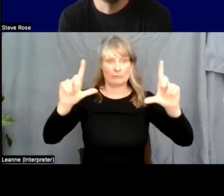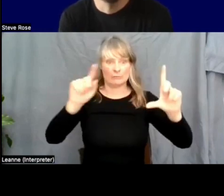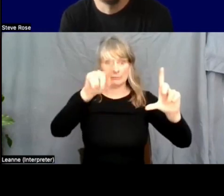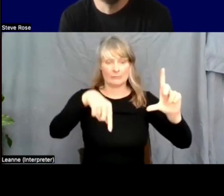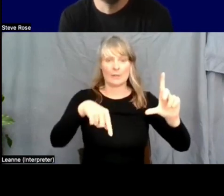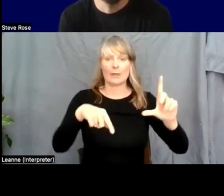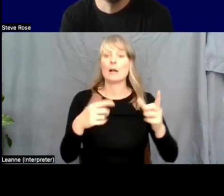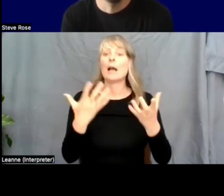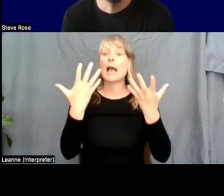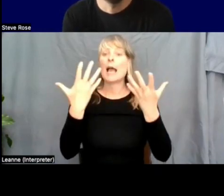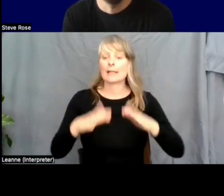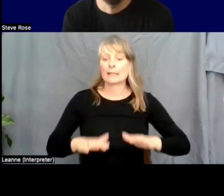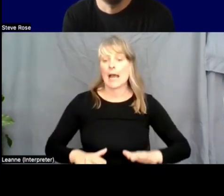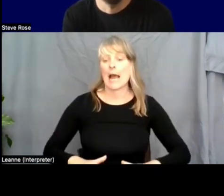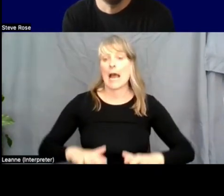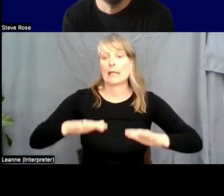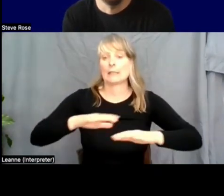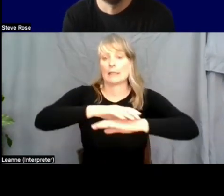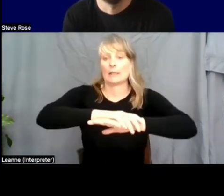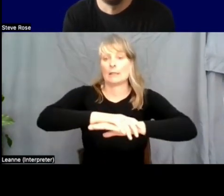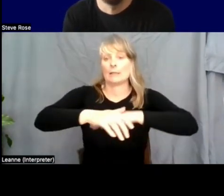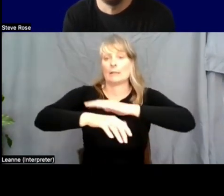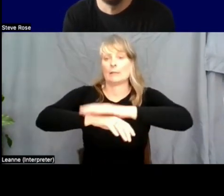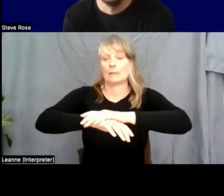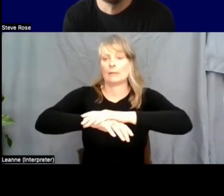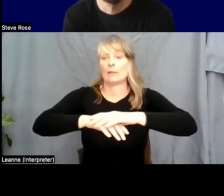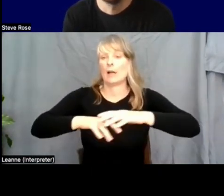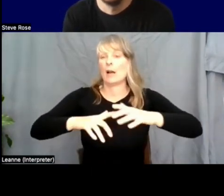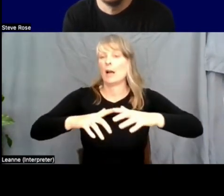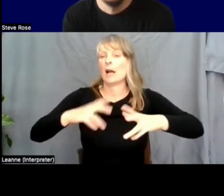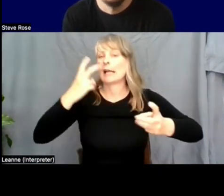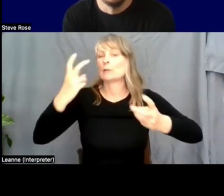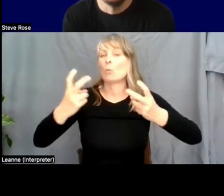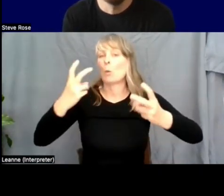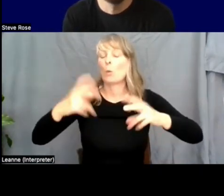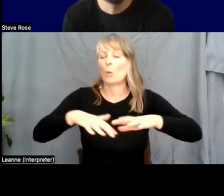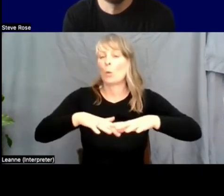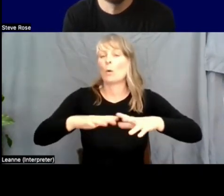underneath the person's as they manipulate and explore objects. It helps